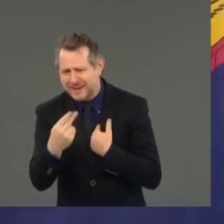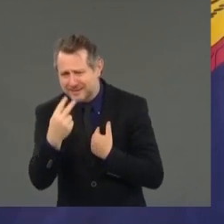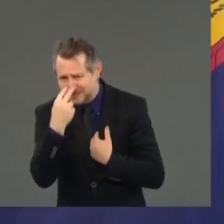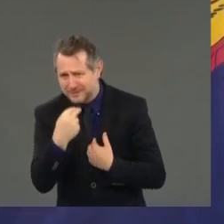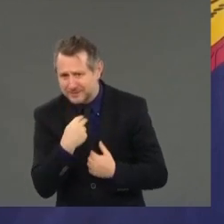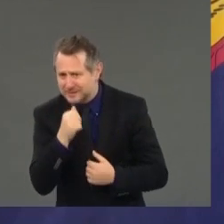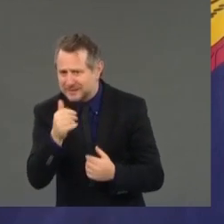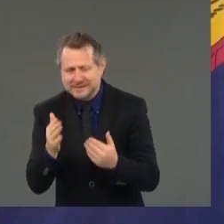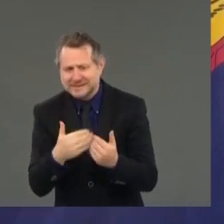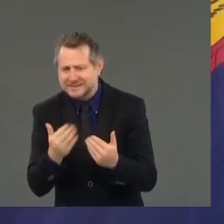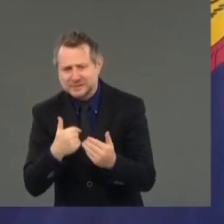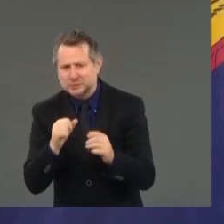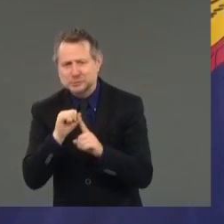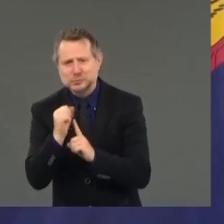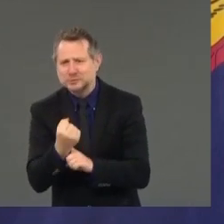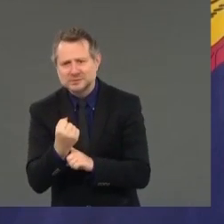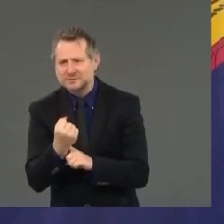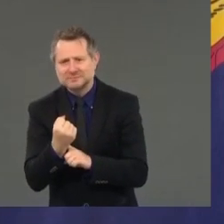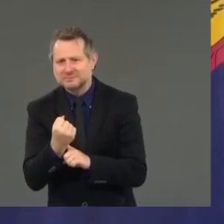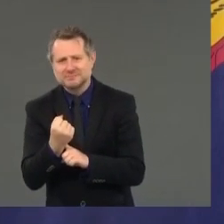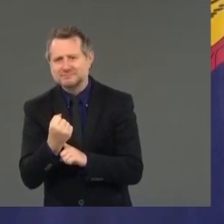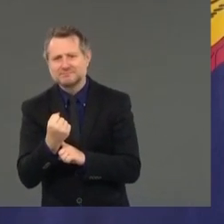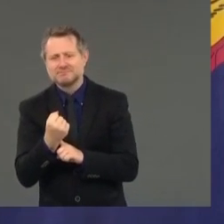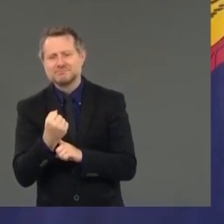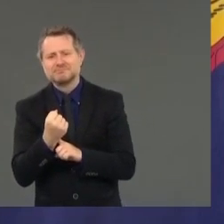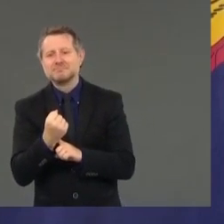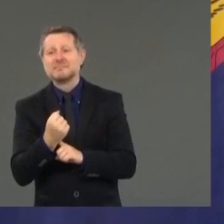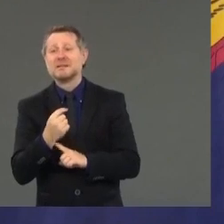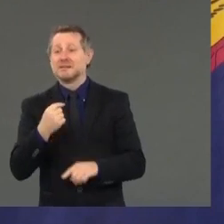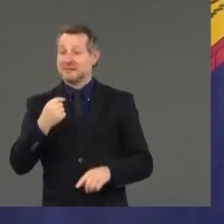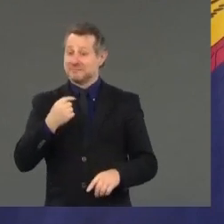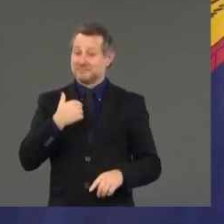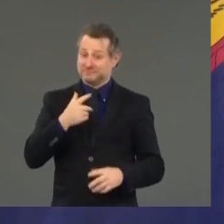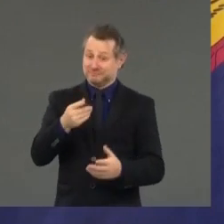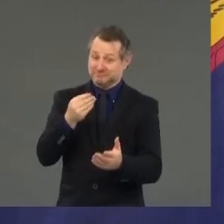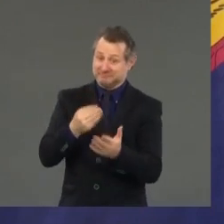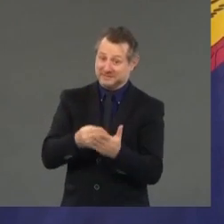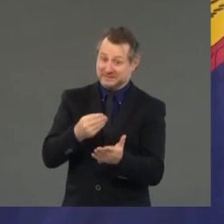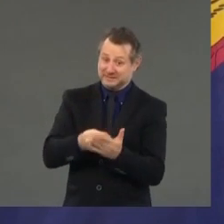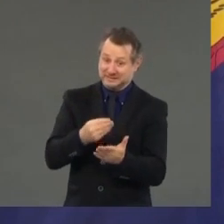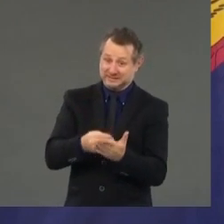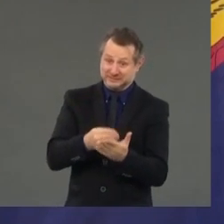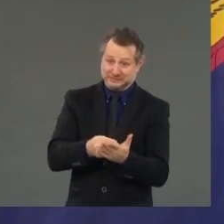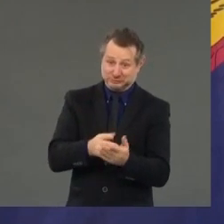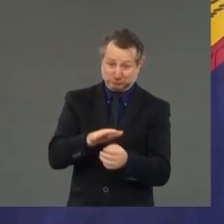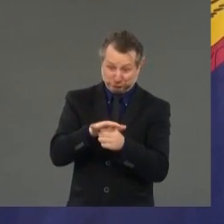LOOK, IT IS -- IT'S A VERY,